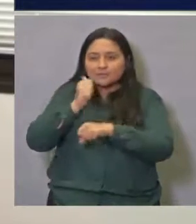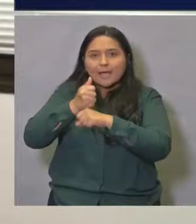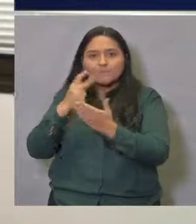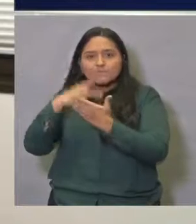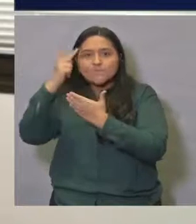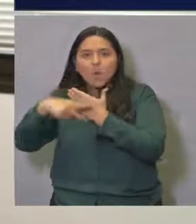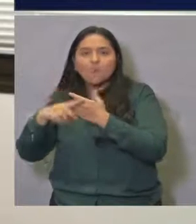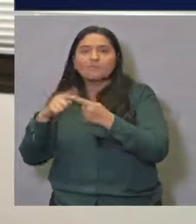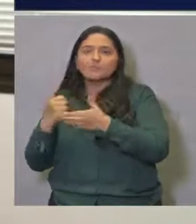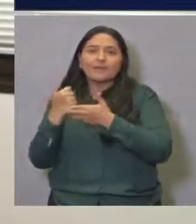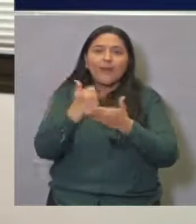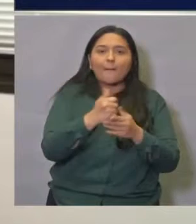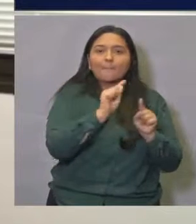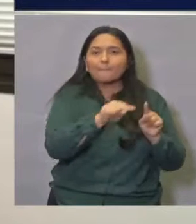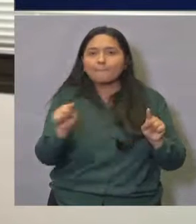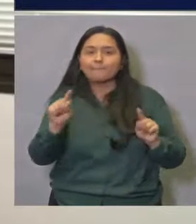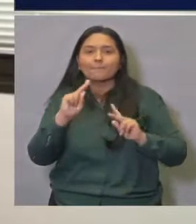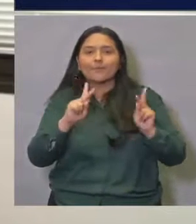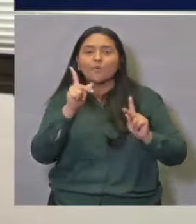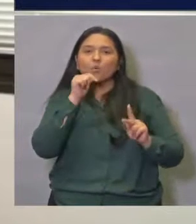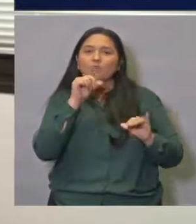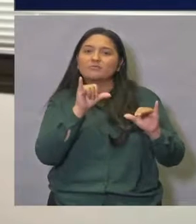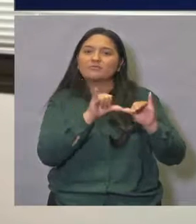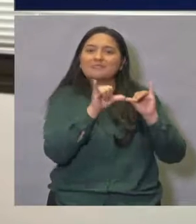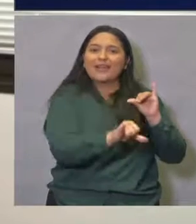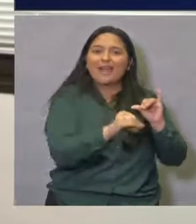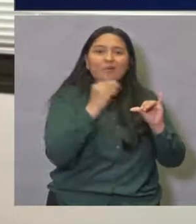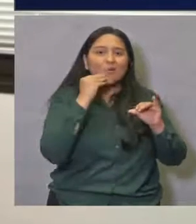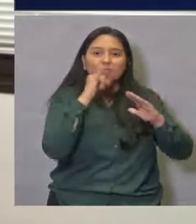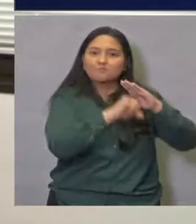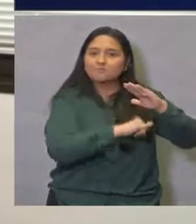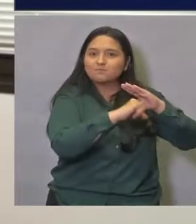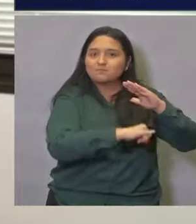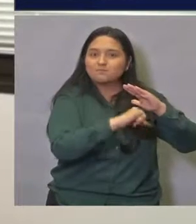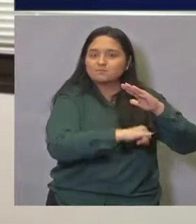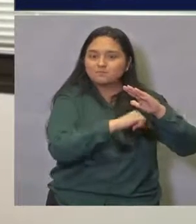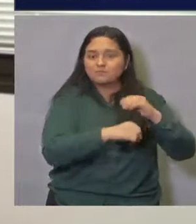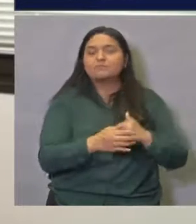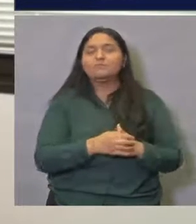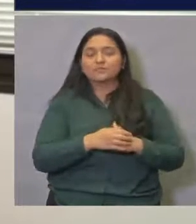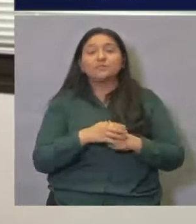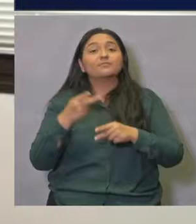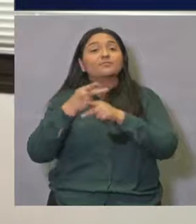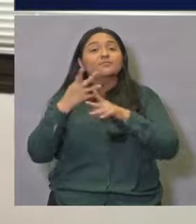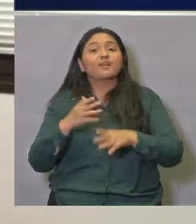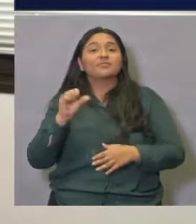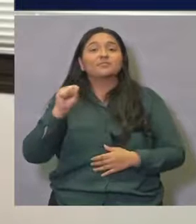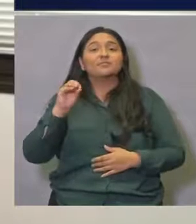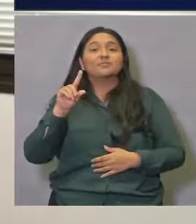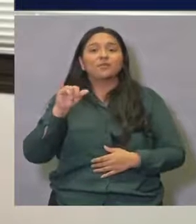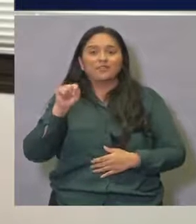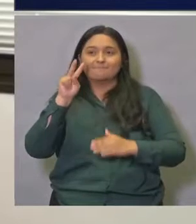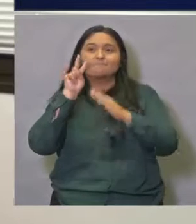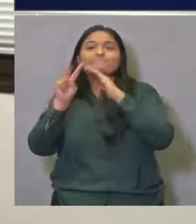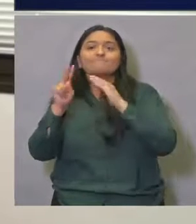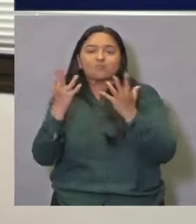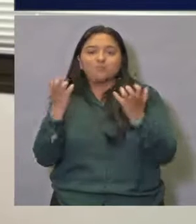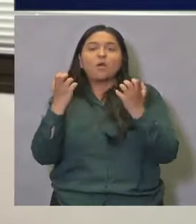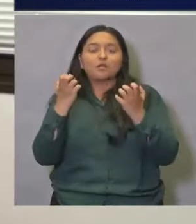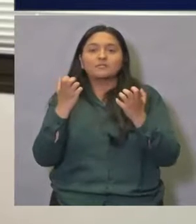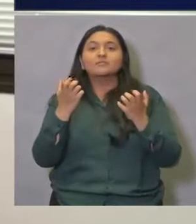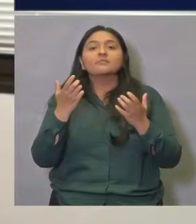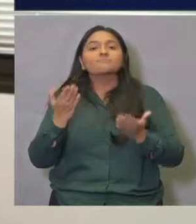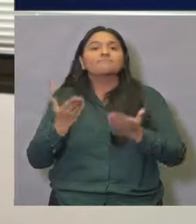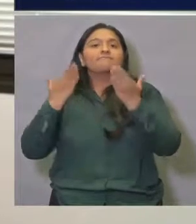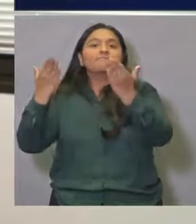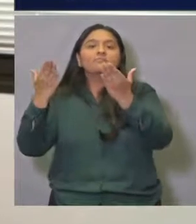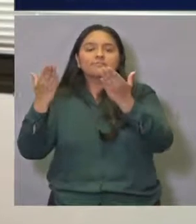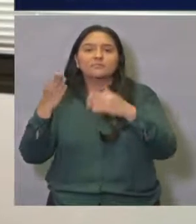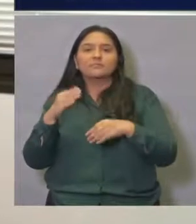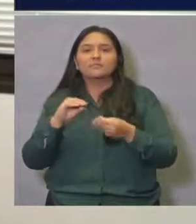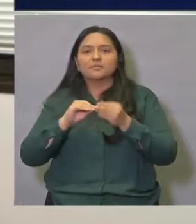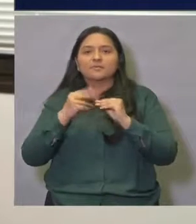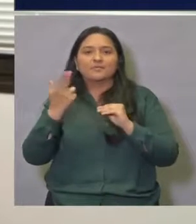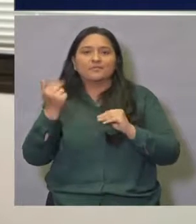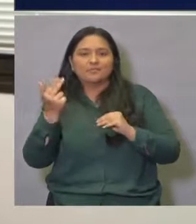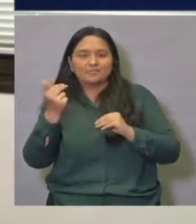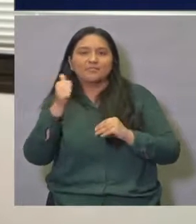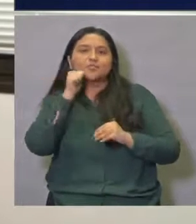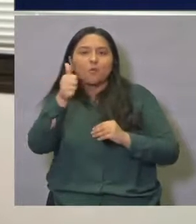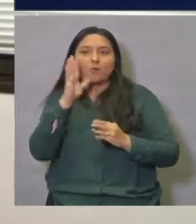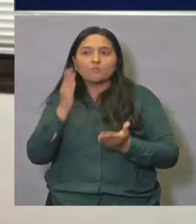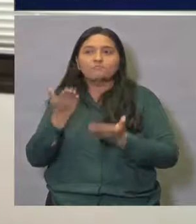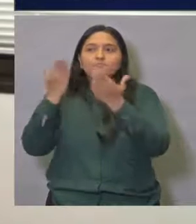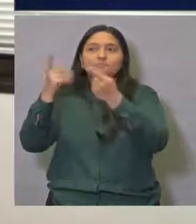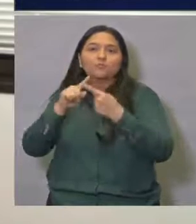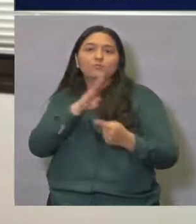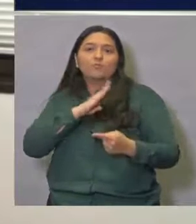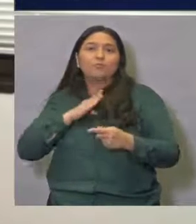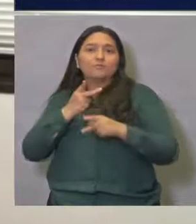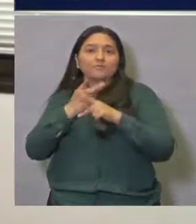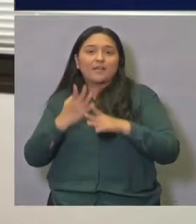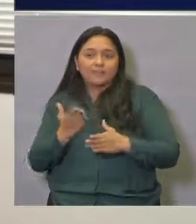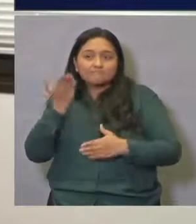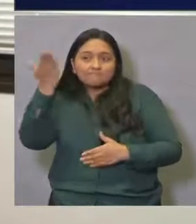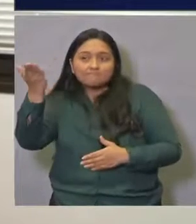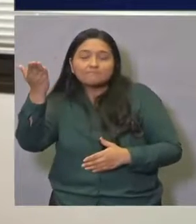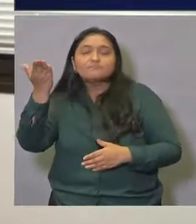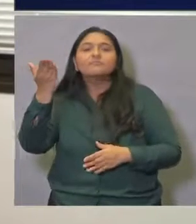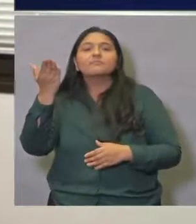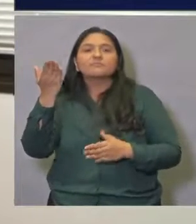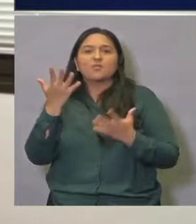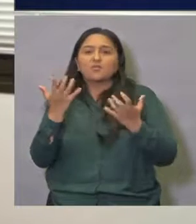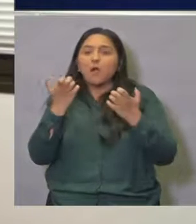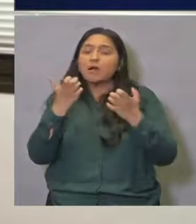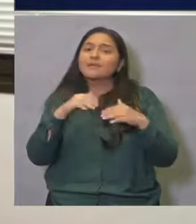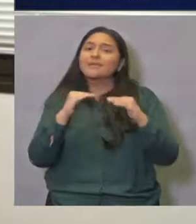MEDIO MILLÓN EN EL CONDADO.